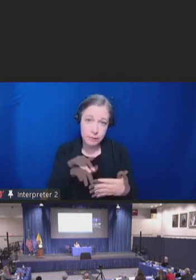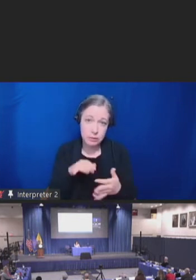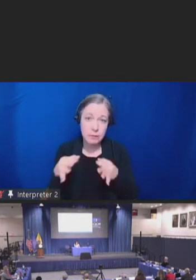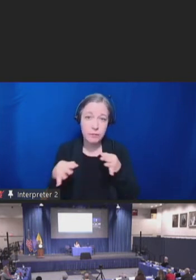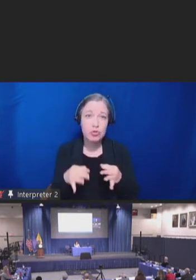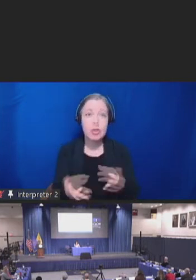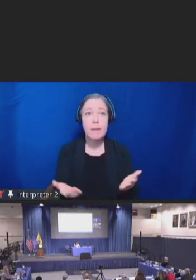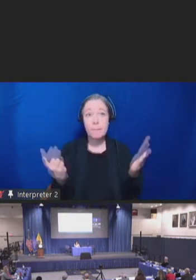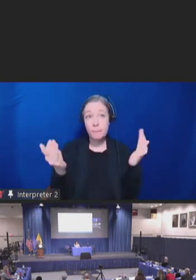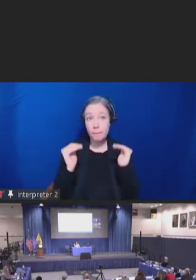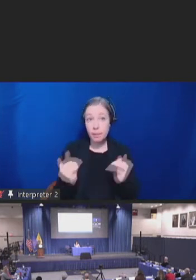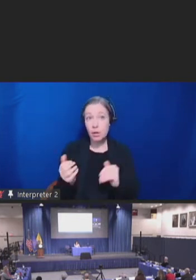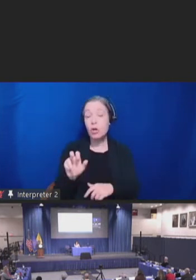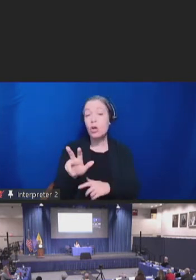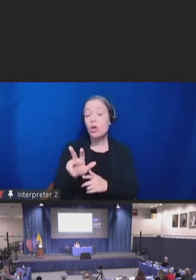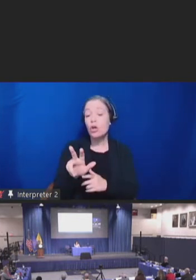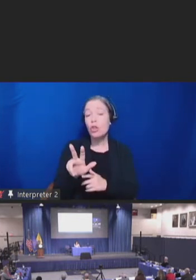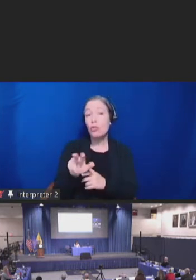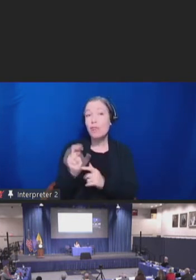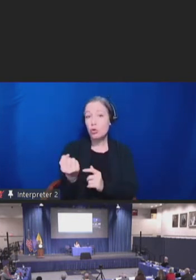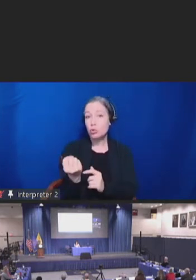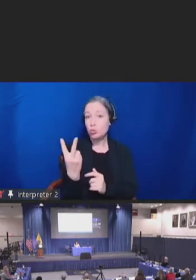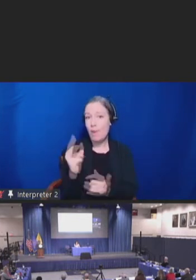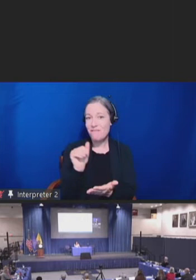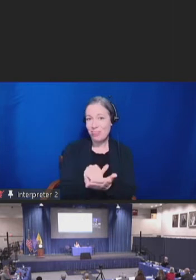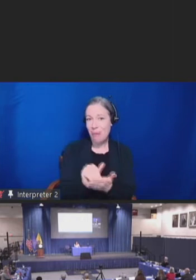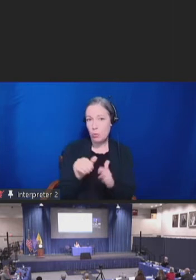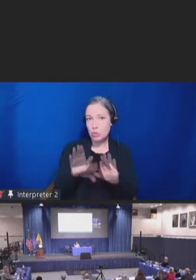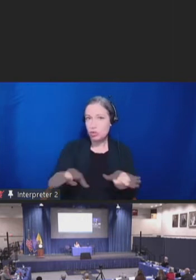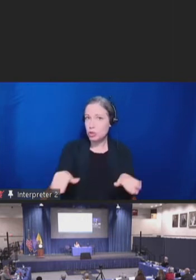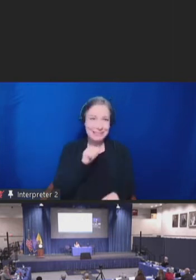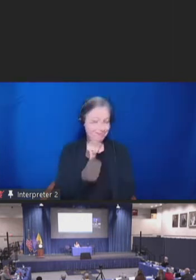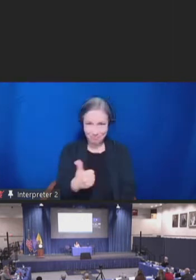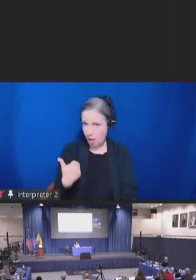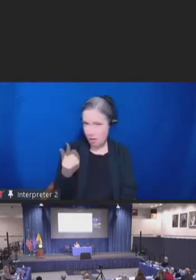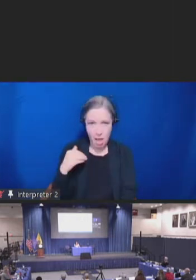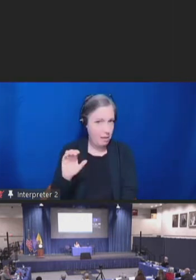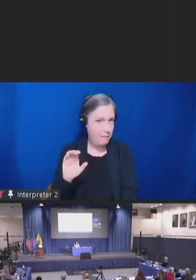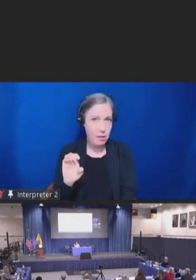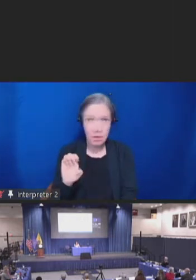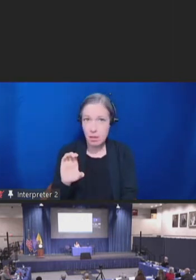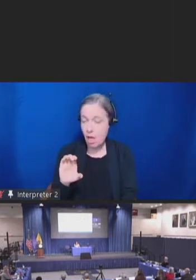312,000 children did not have eczema diagnosed in the first 12 months of life.